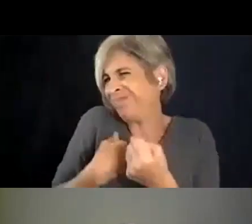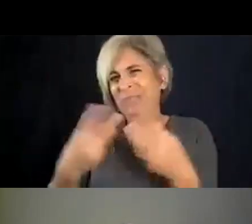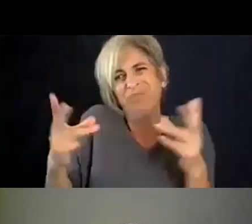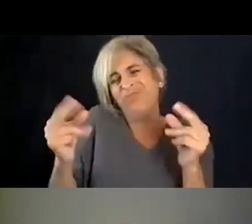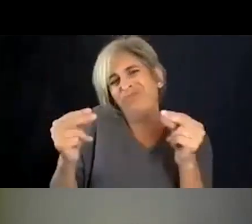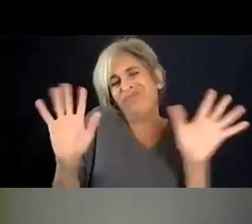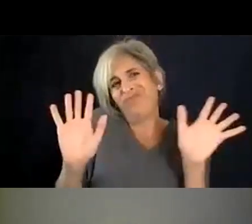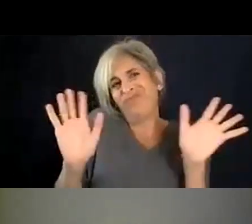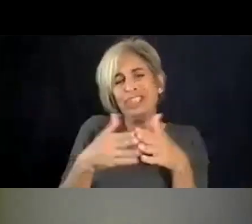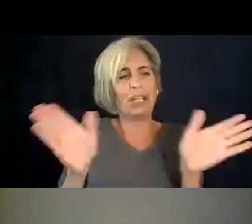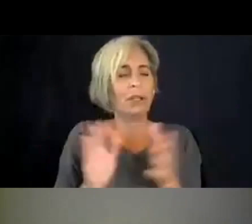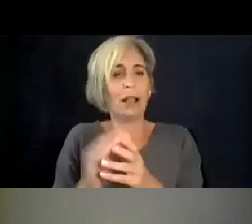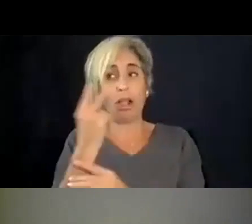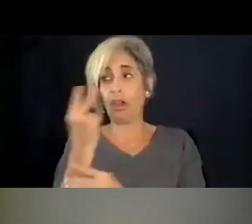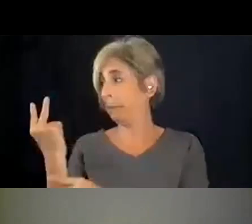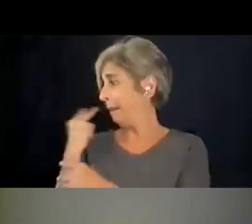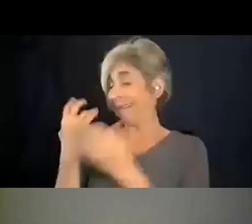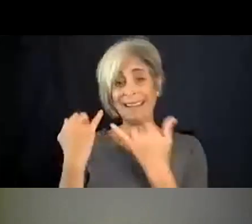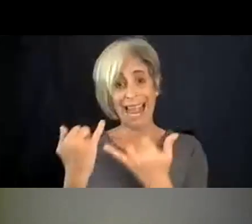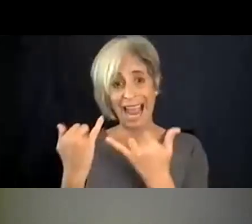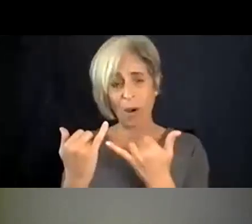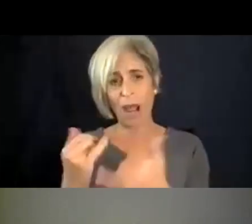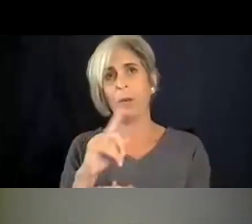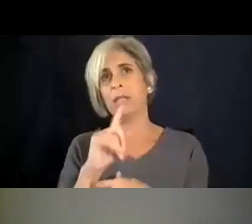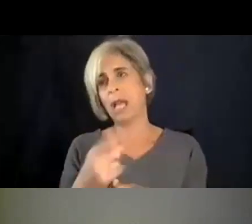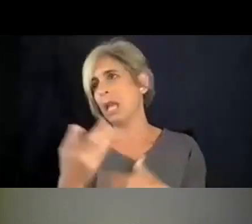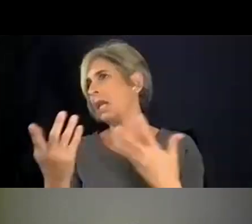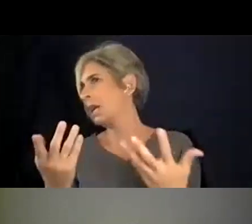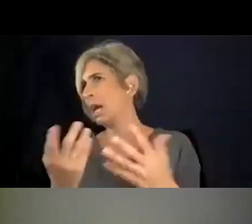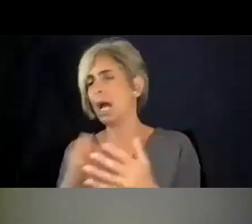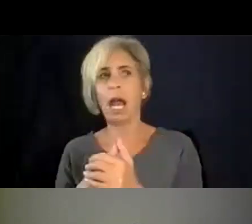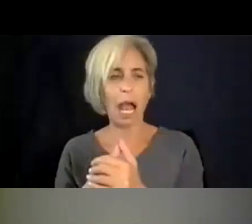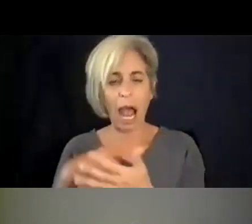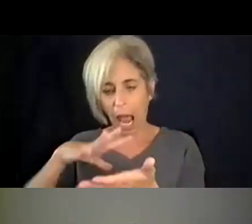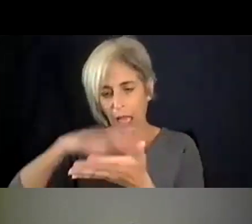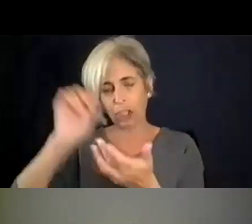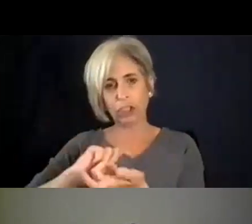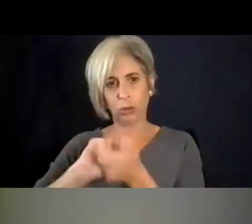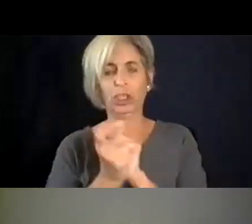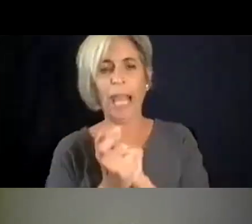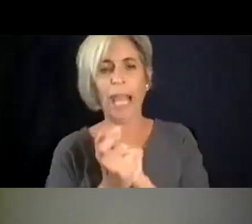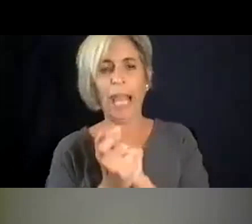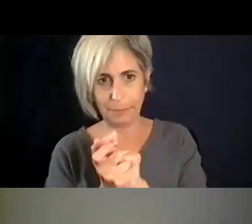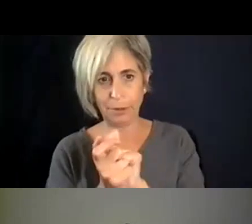Looking back now, I would definitely say that I instinctively learned to adapt to my schooling environment.